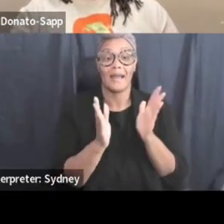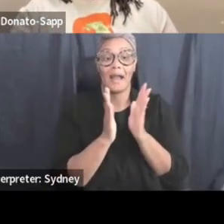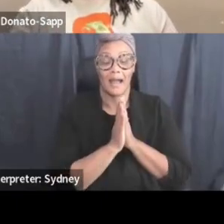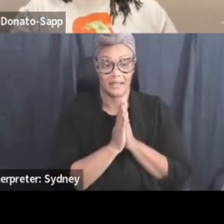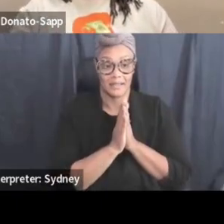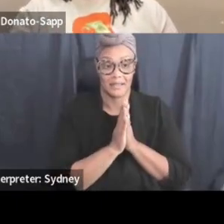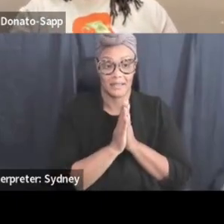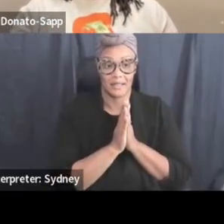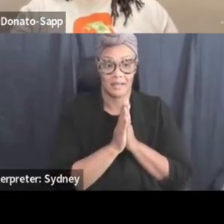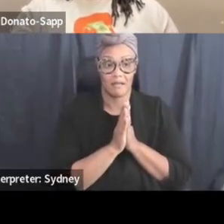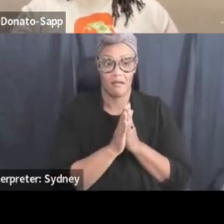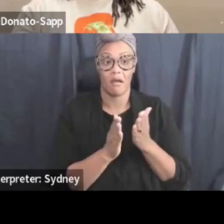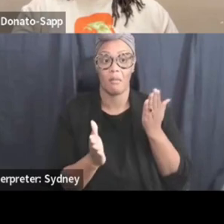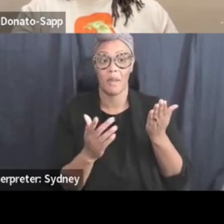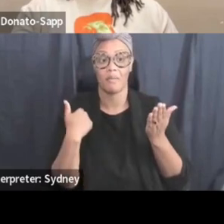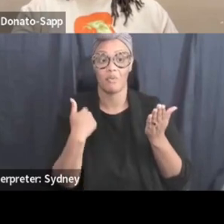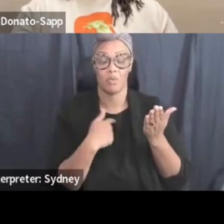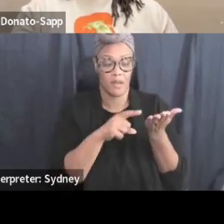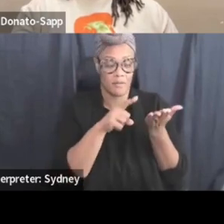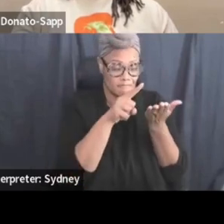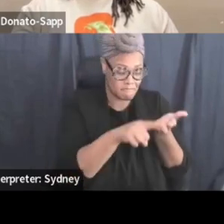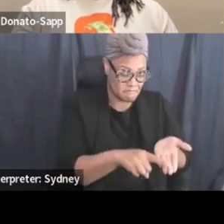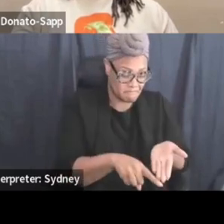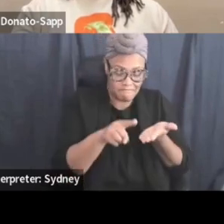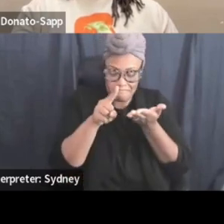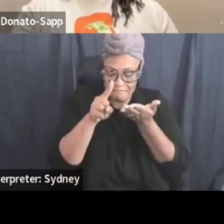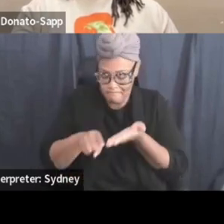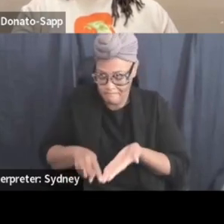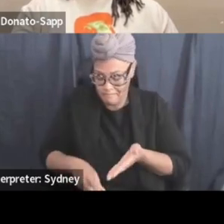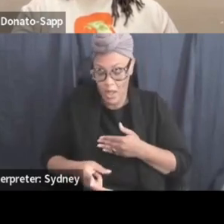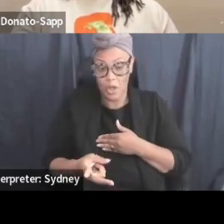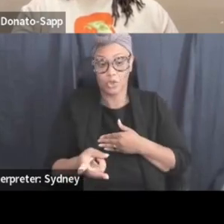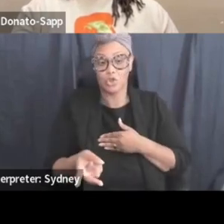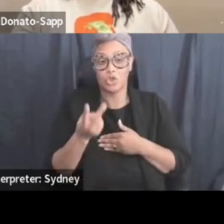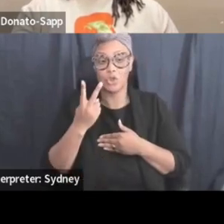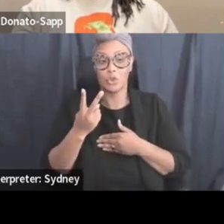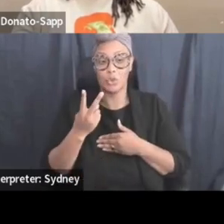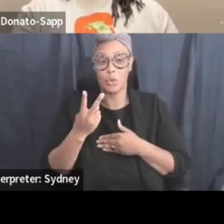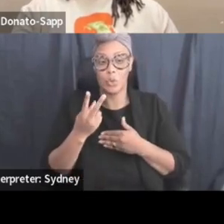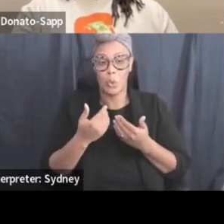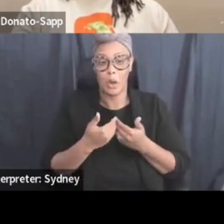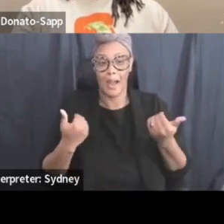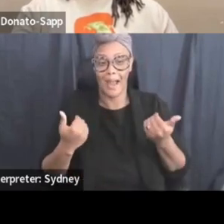to be counter-narratives, but they actually are part of the same complexity of this and that is